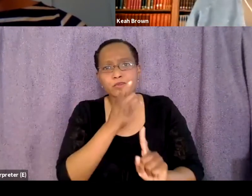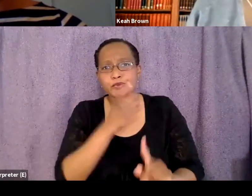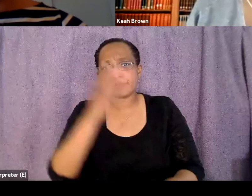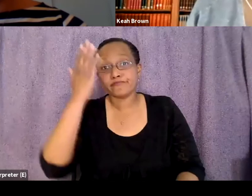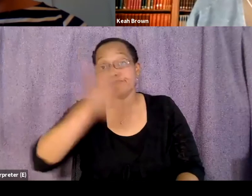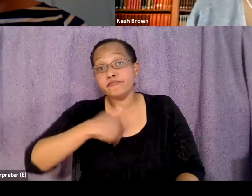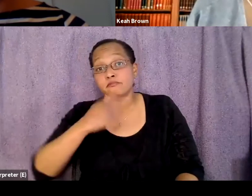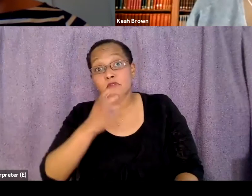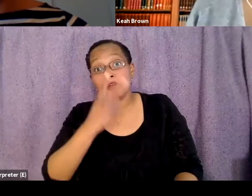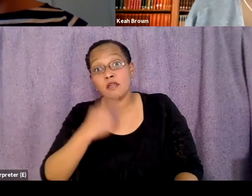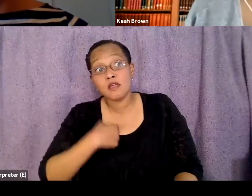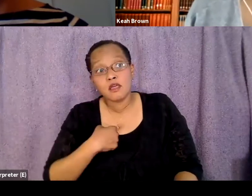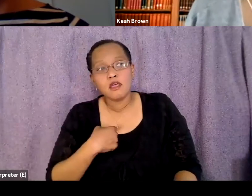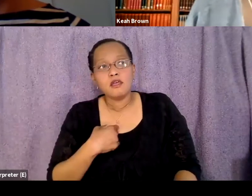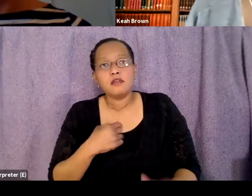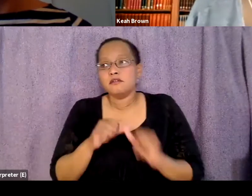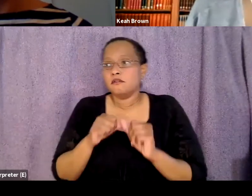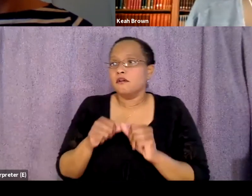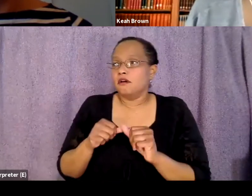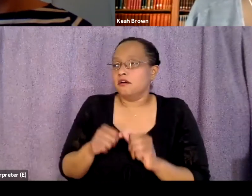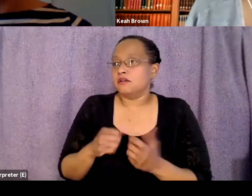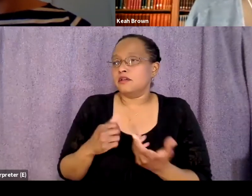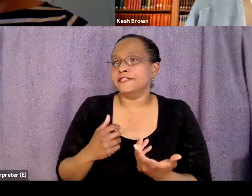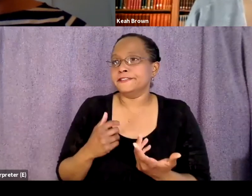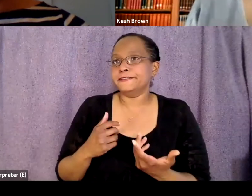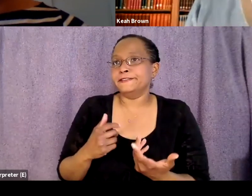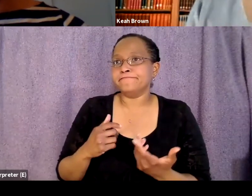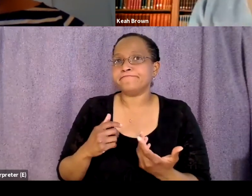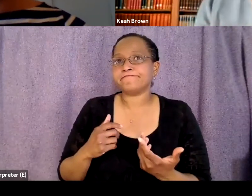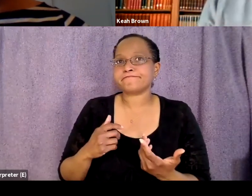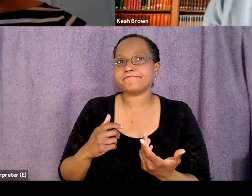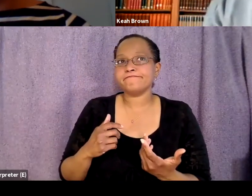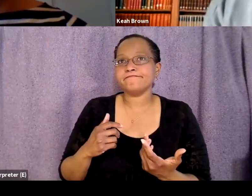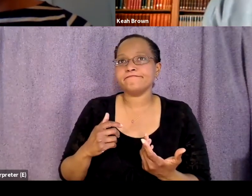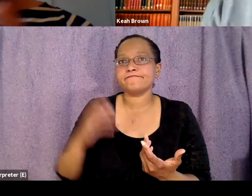Keah Brown: But also leave me agitated you know what I'm saying like I work really hard